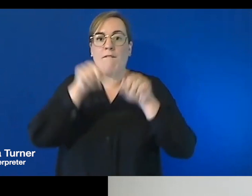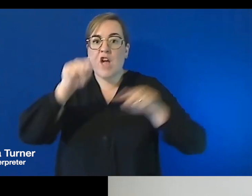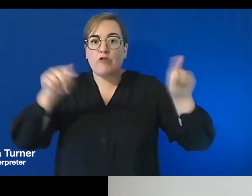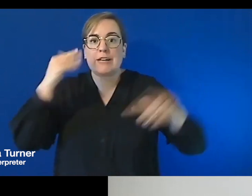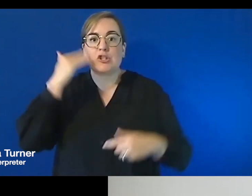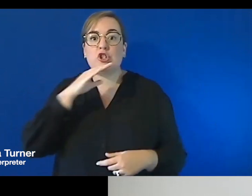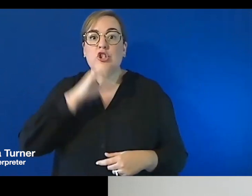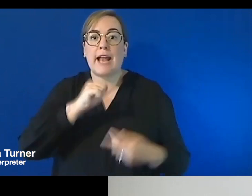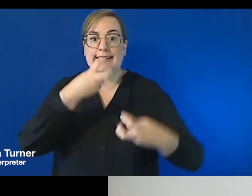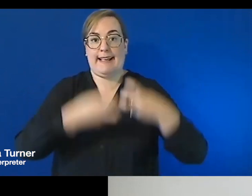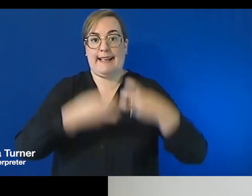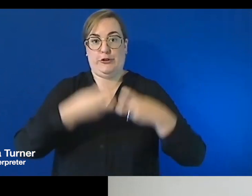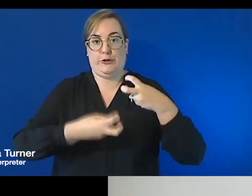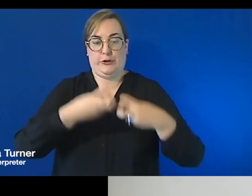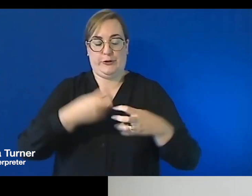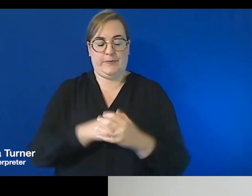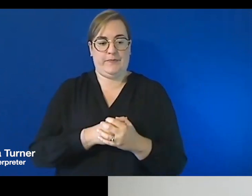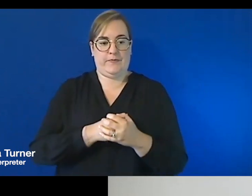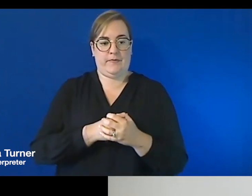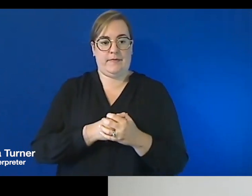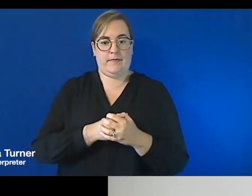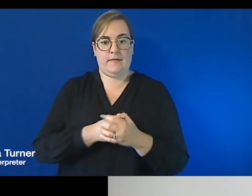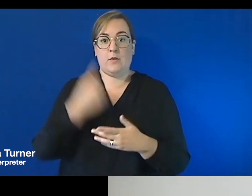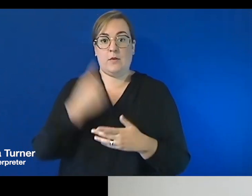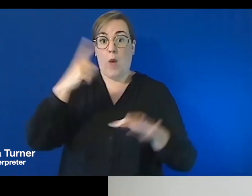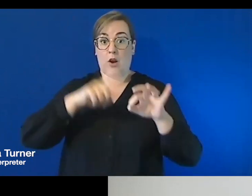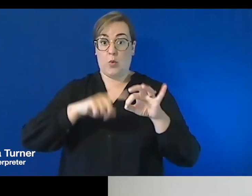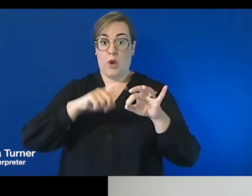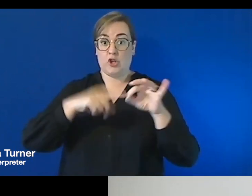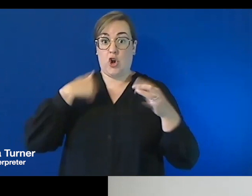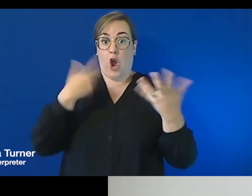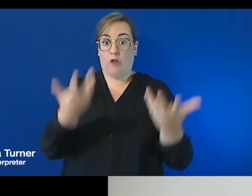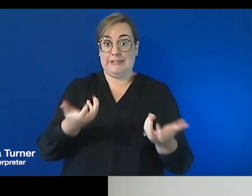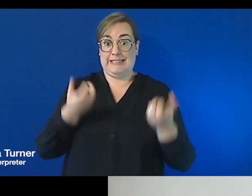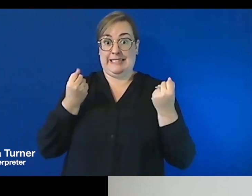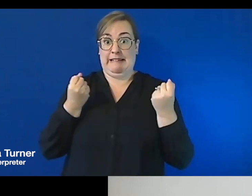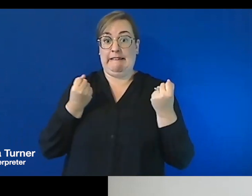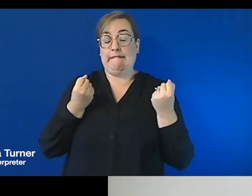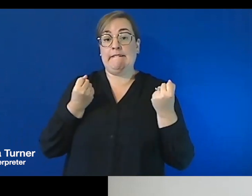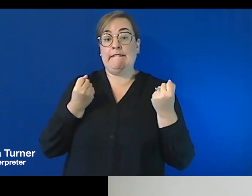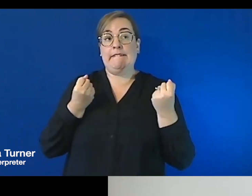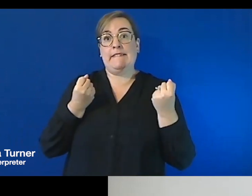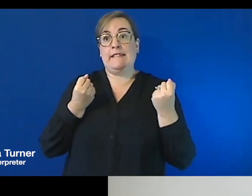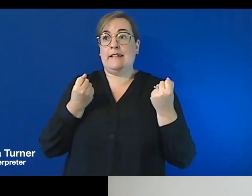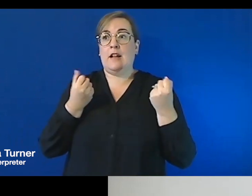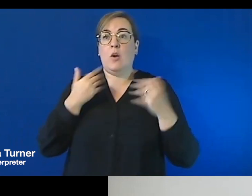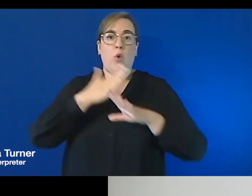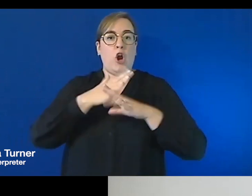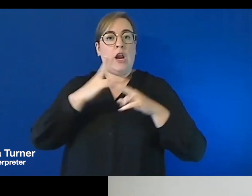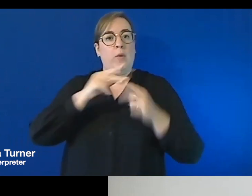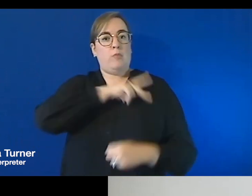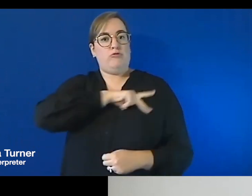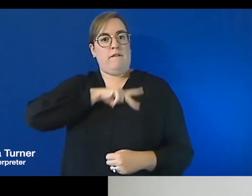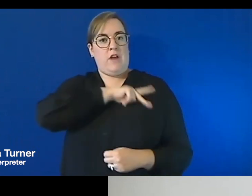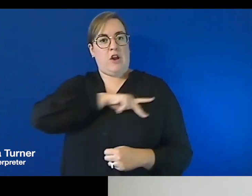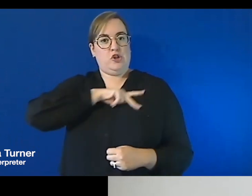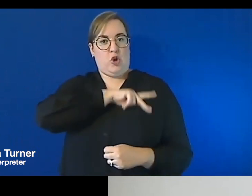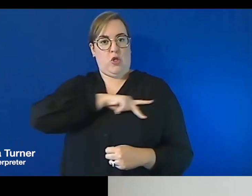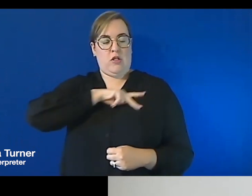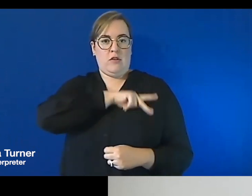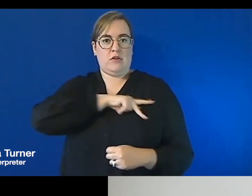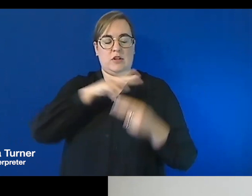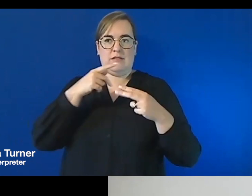a typical question I received then I deal with the professionals and VCs in inclusive technology is,